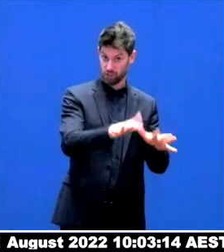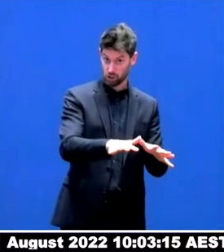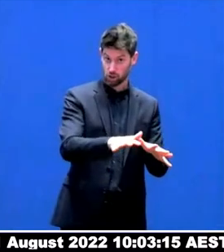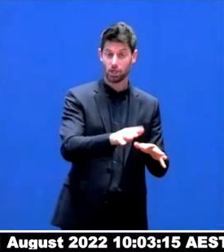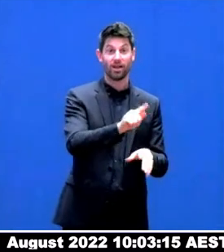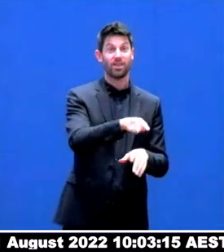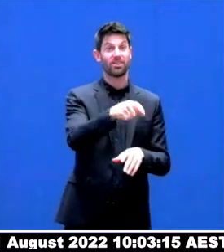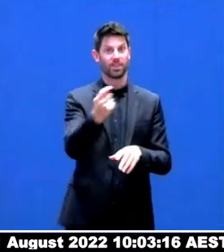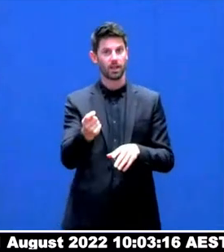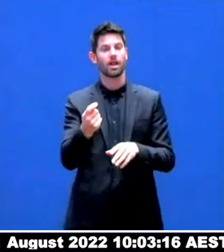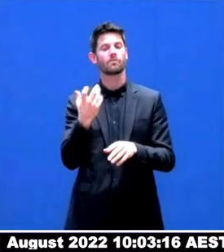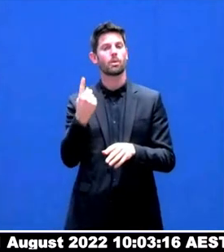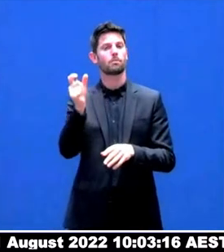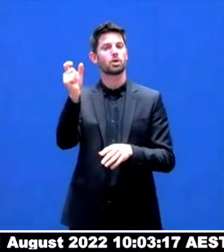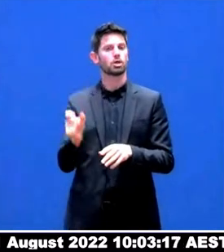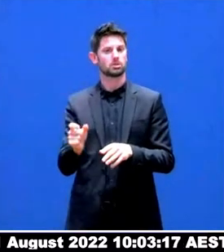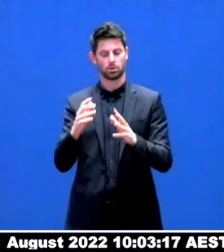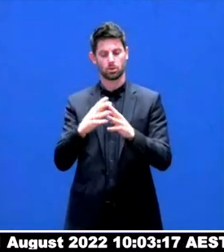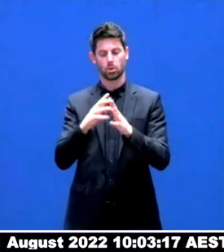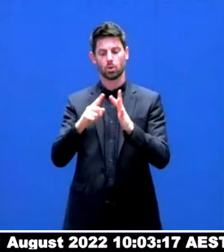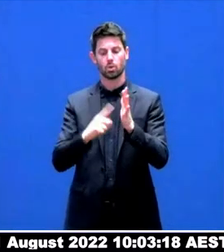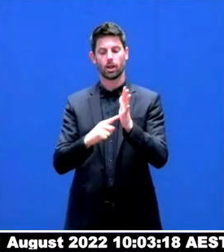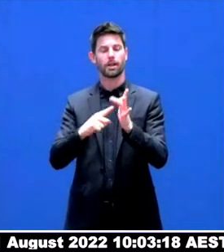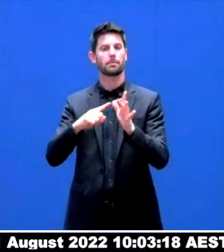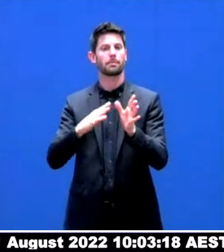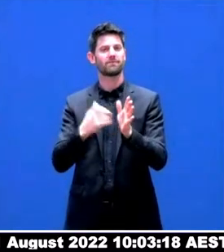I deferred that before yesterday's hearing and we will play that just before morning